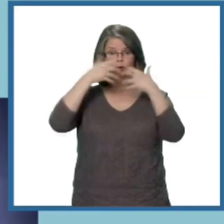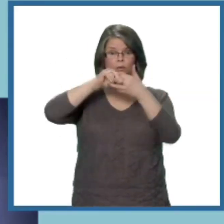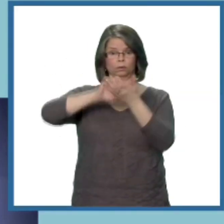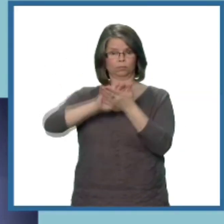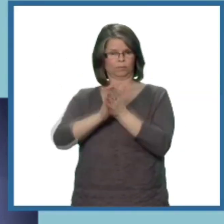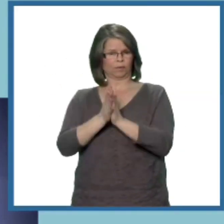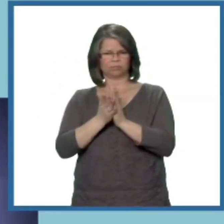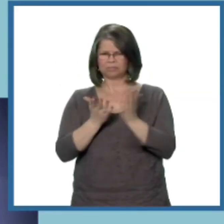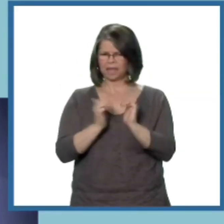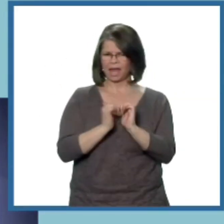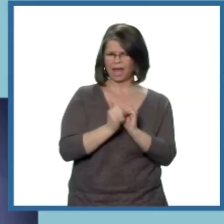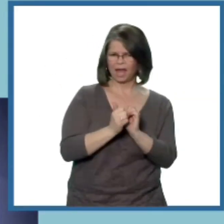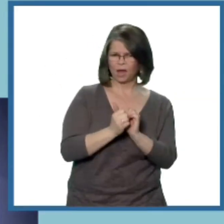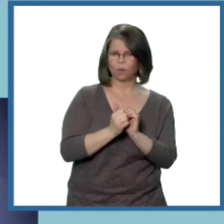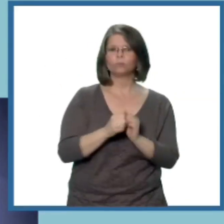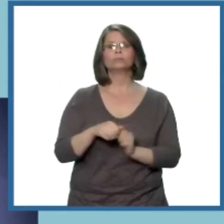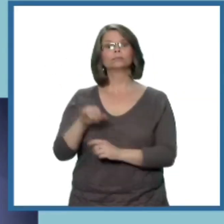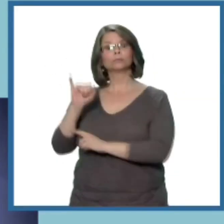This module provides that training.